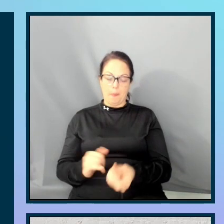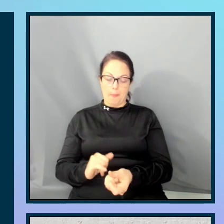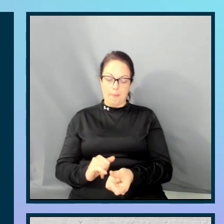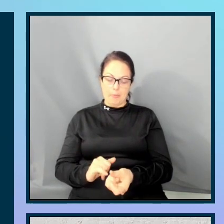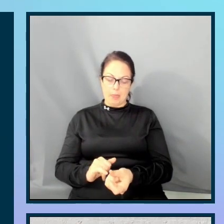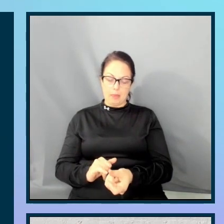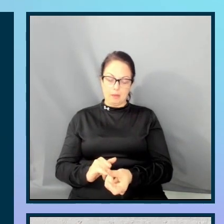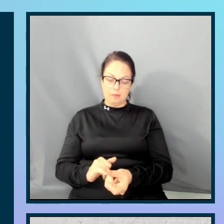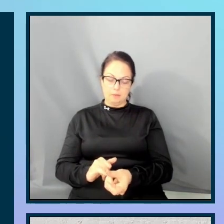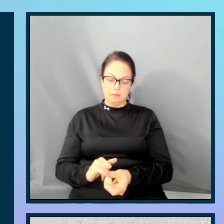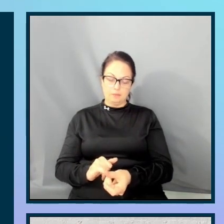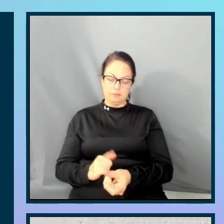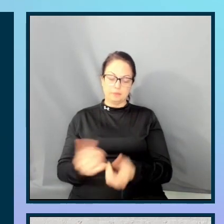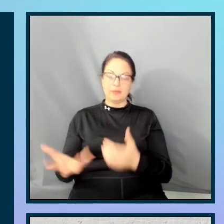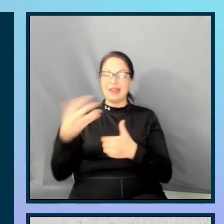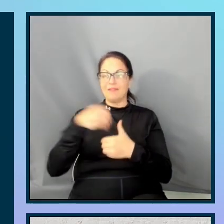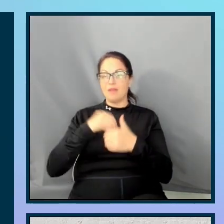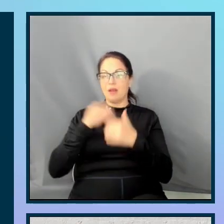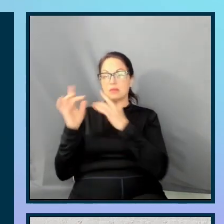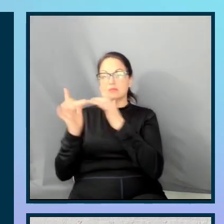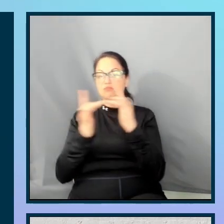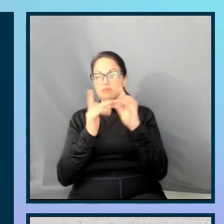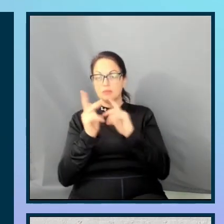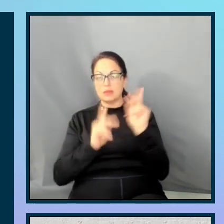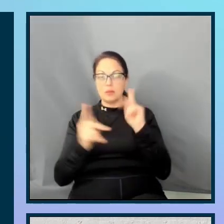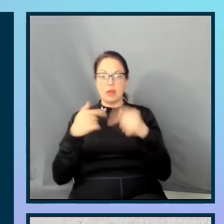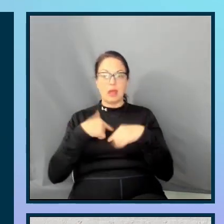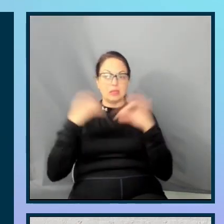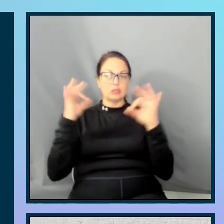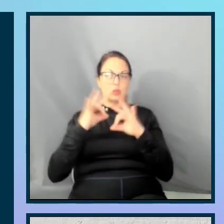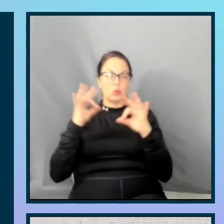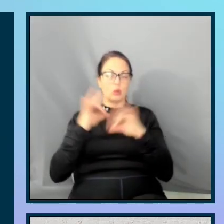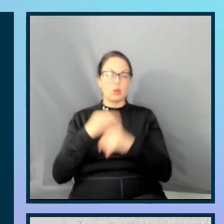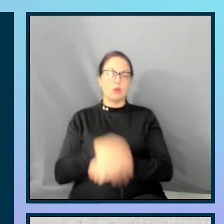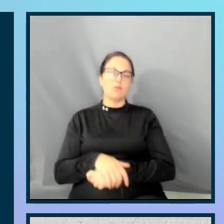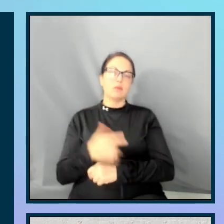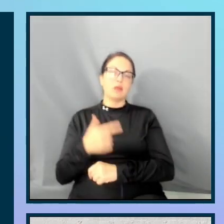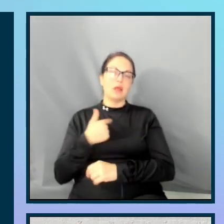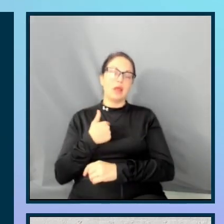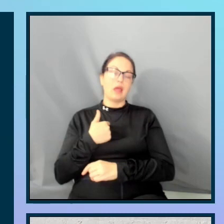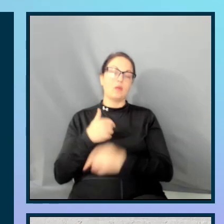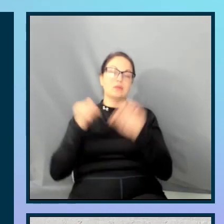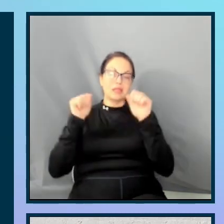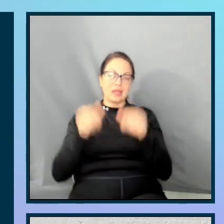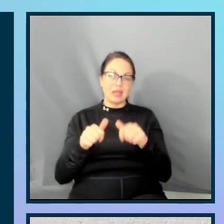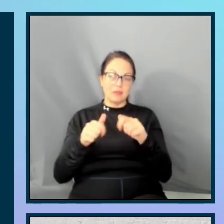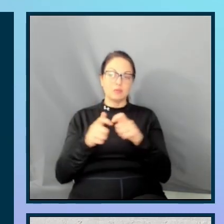reaching out to people I don't know, and speaking up for accessibility, I was able to build a robust network